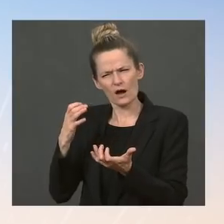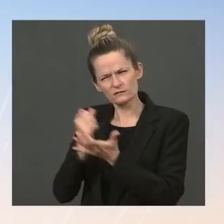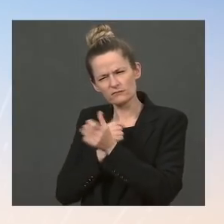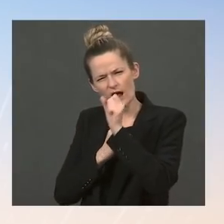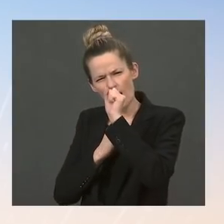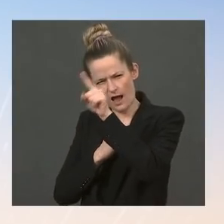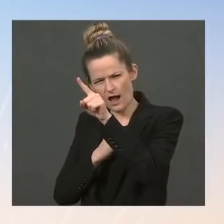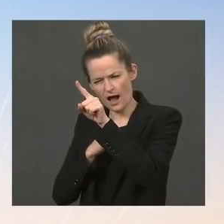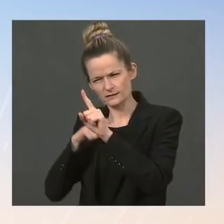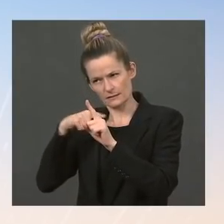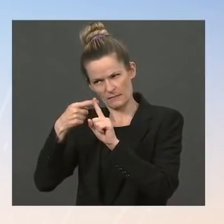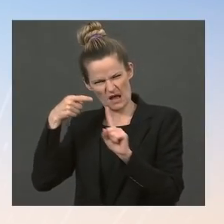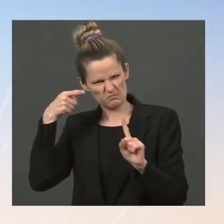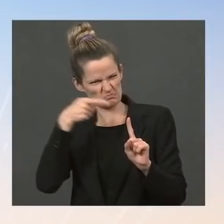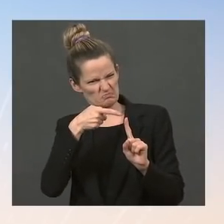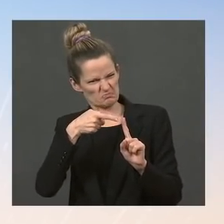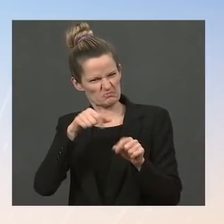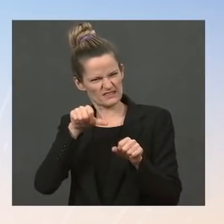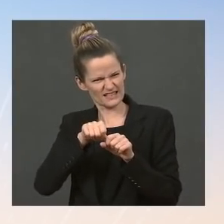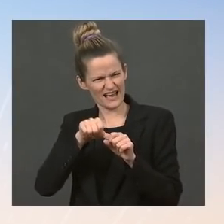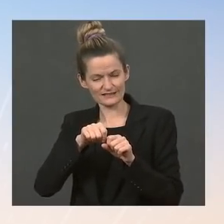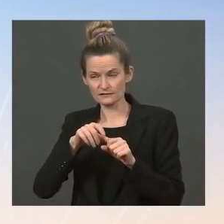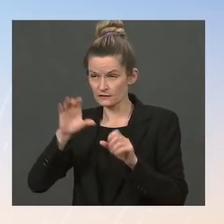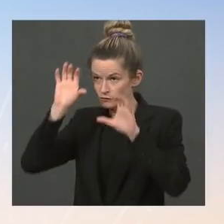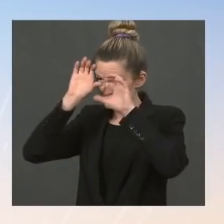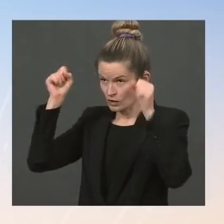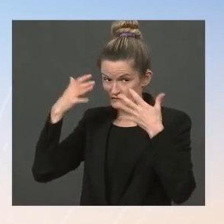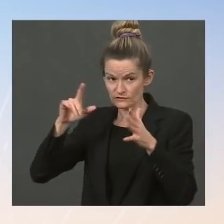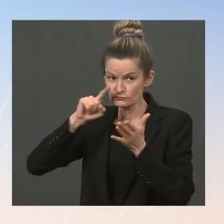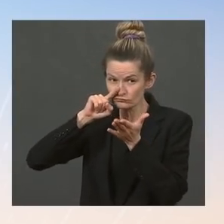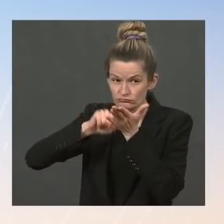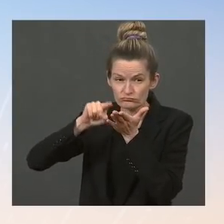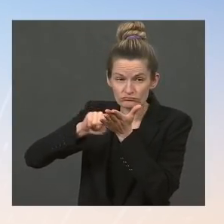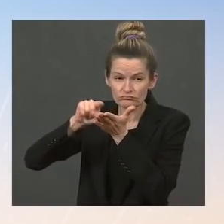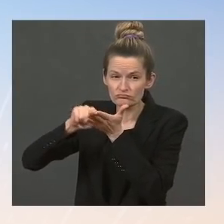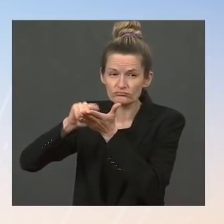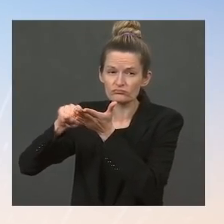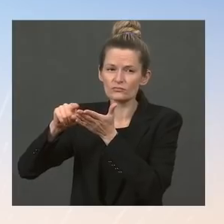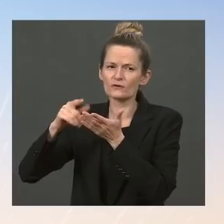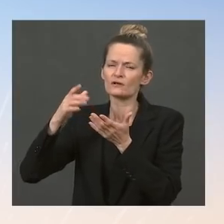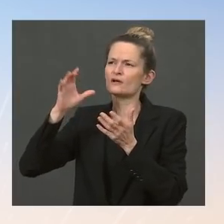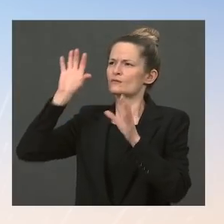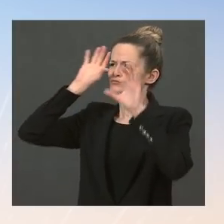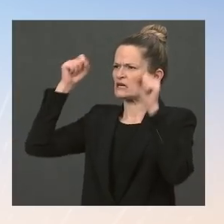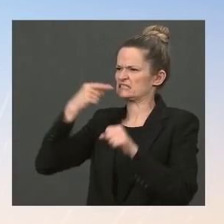He said prices should be coming down, but they're not. What is the -- do you have an update on that? Ms. Psaki: We've asked the FTC,